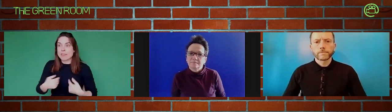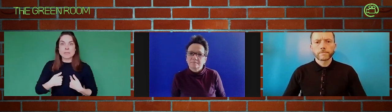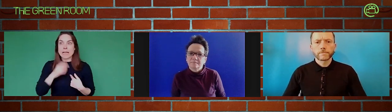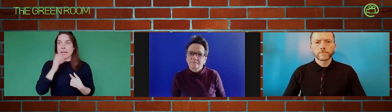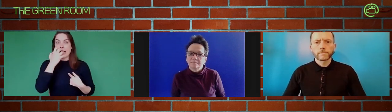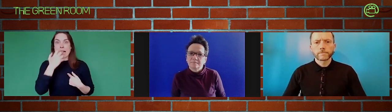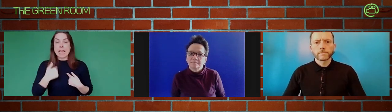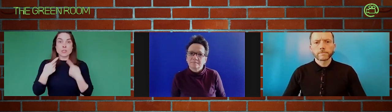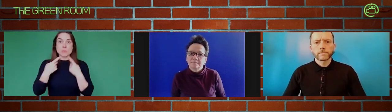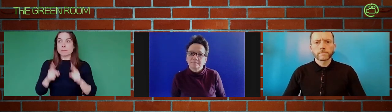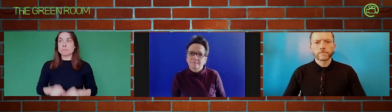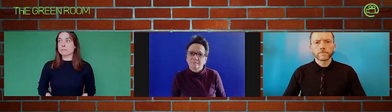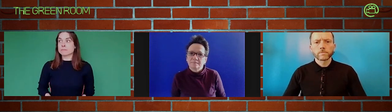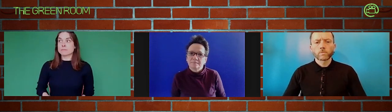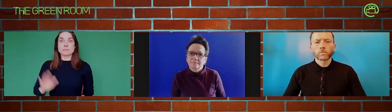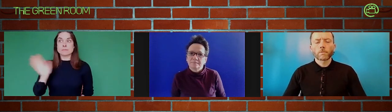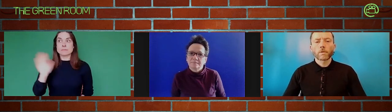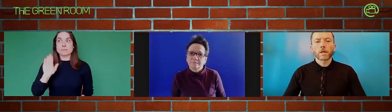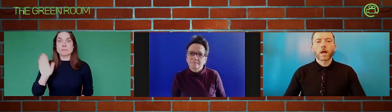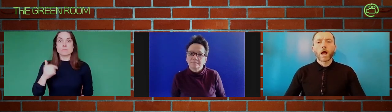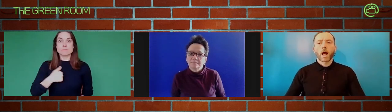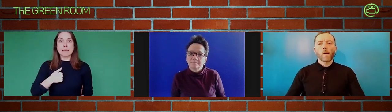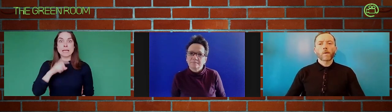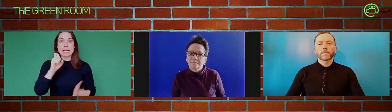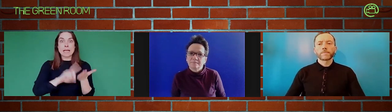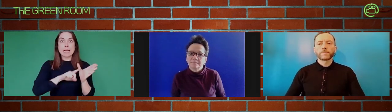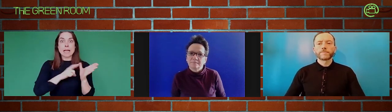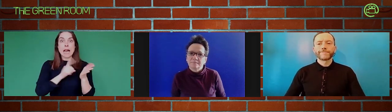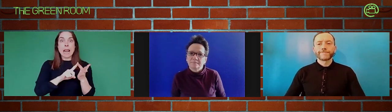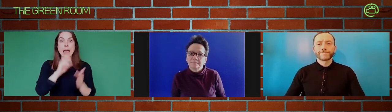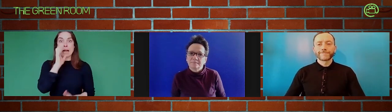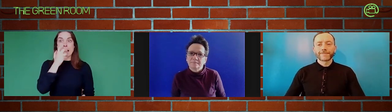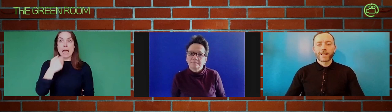You know, it was brilliant and it opened up her world.